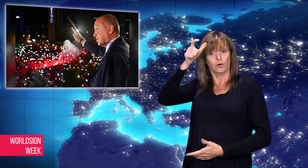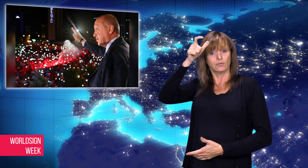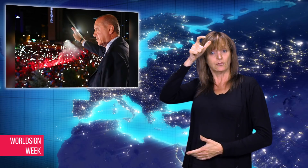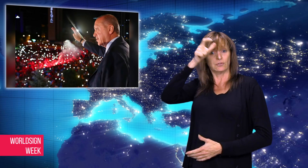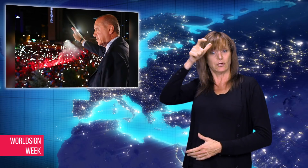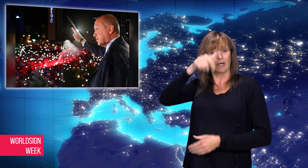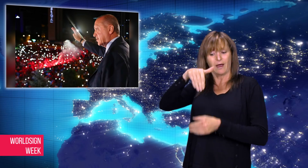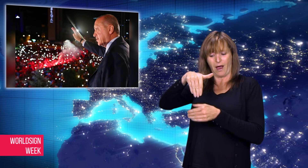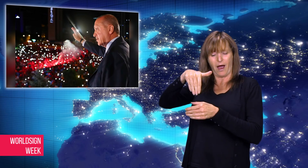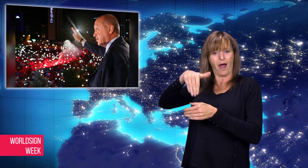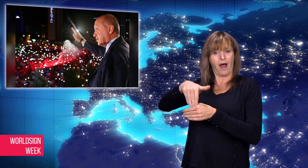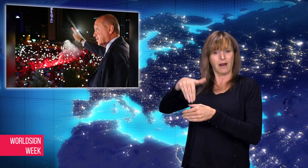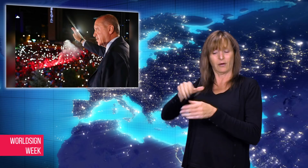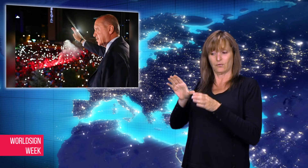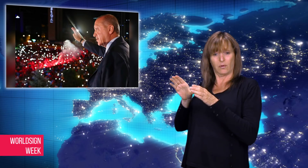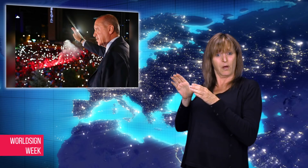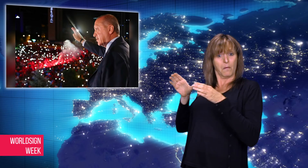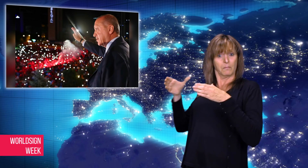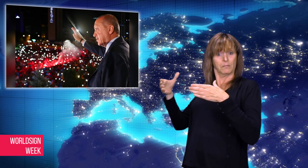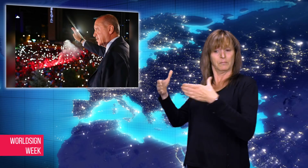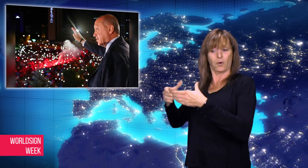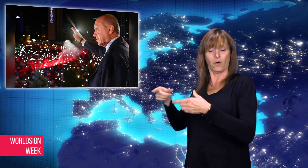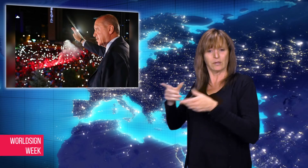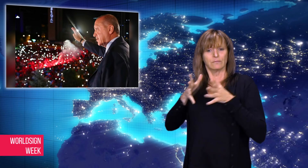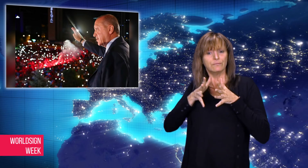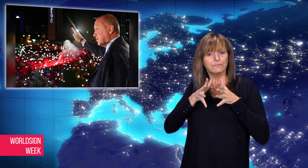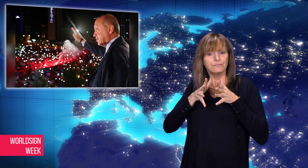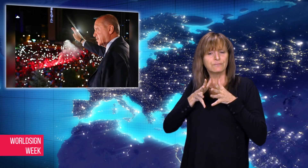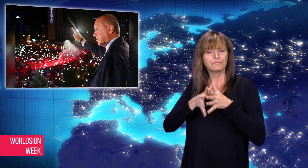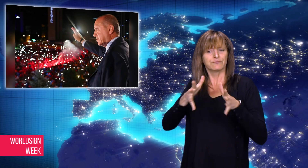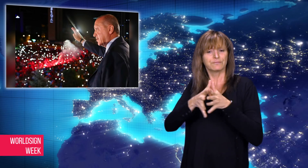The Turkey electoral board announced